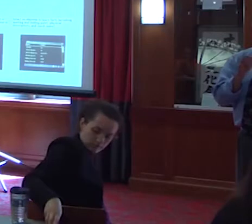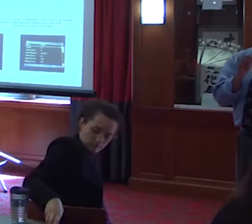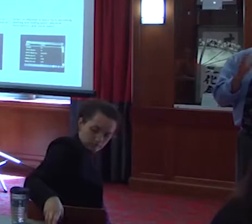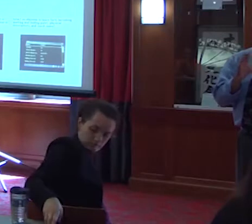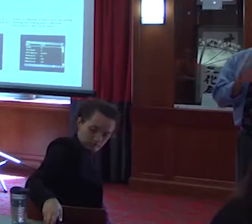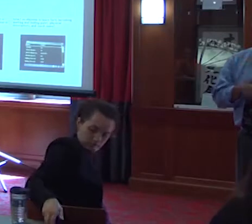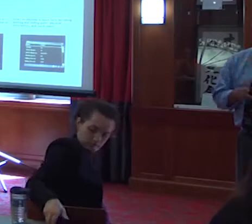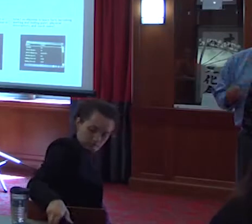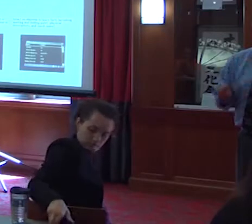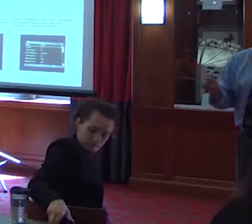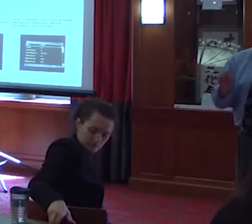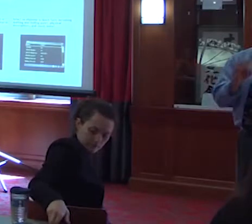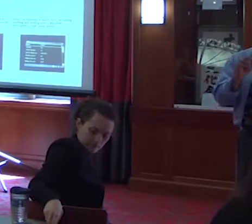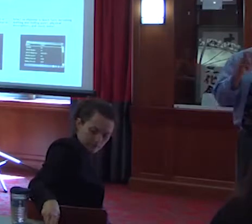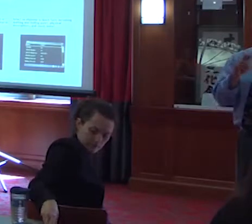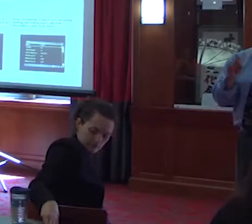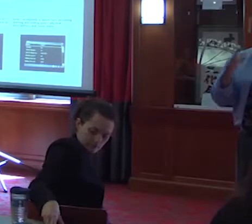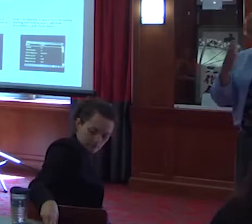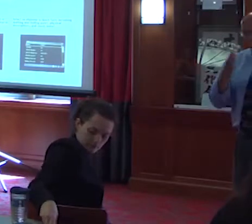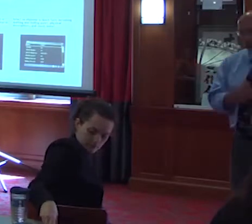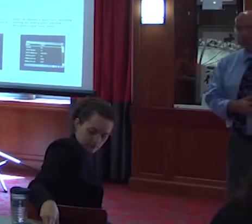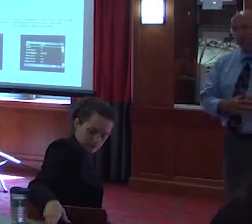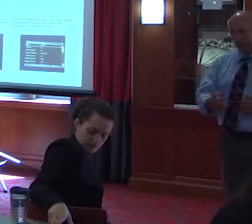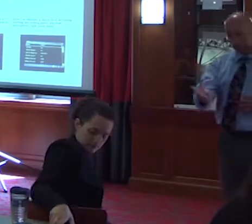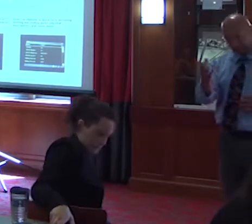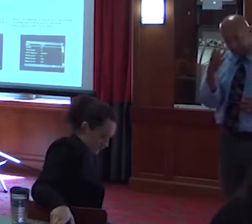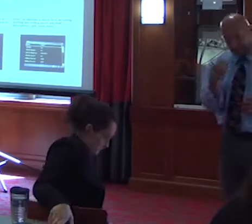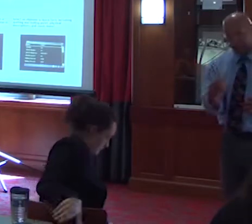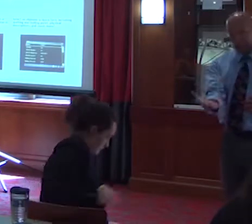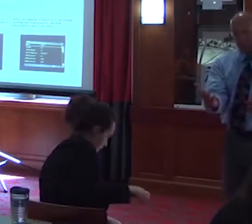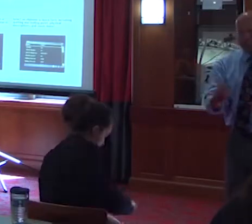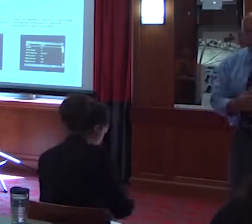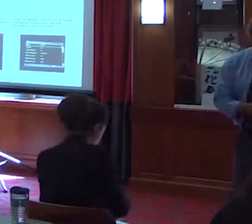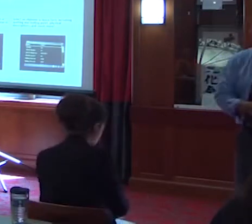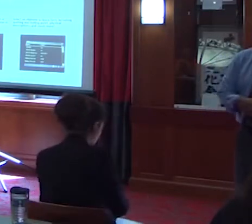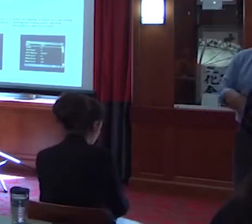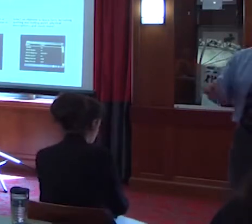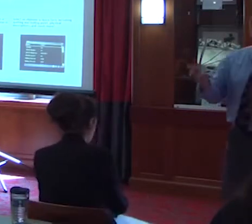So this was a way to kind of give